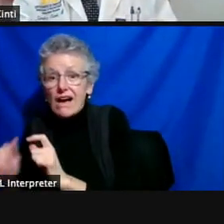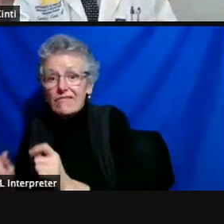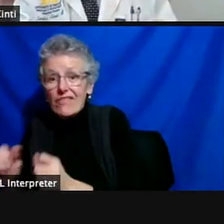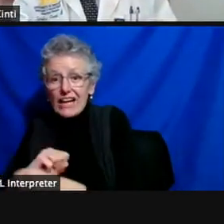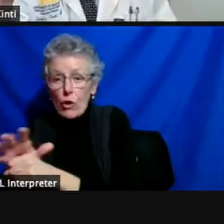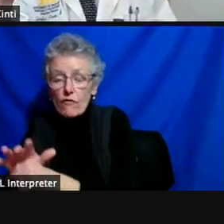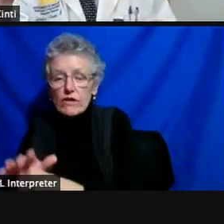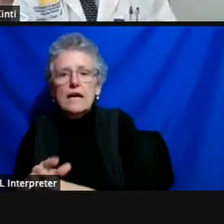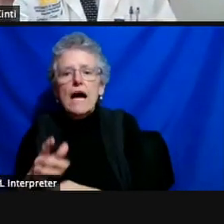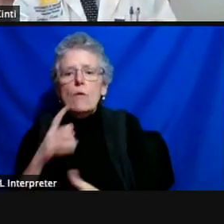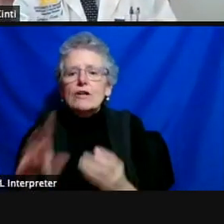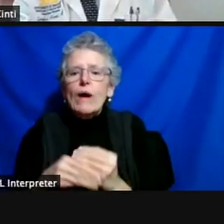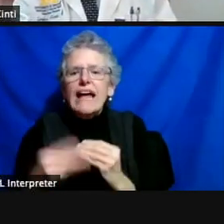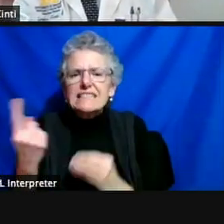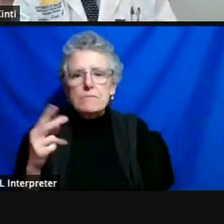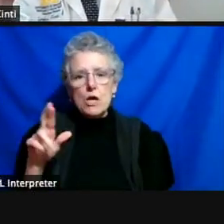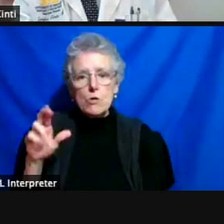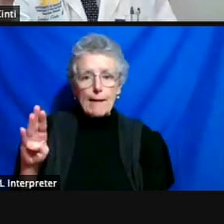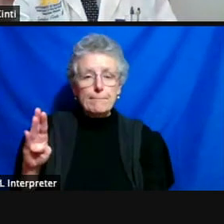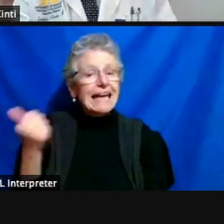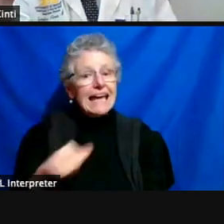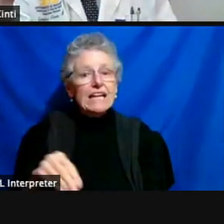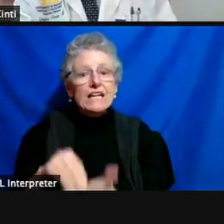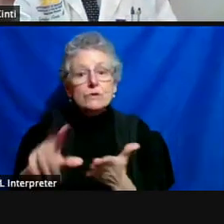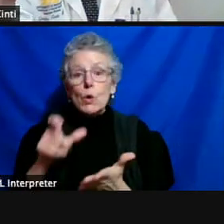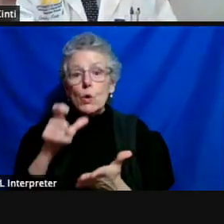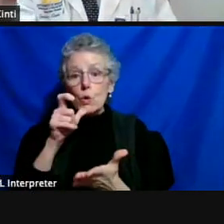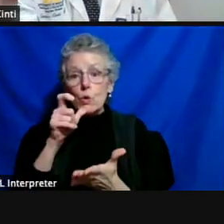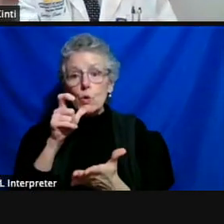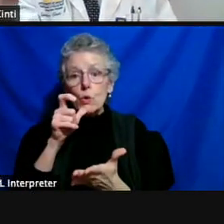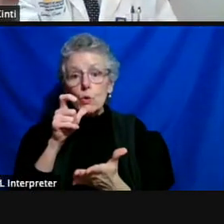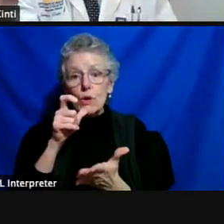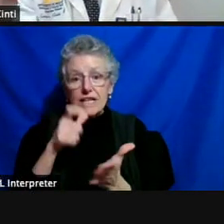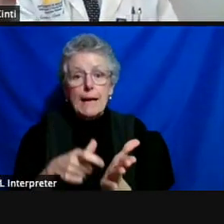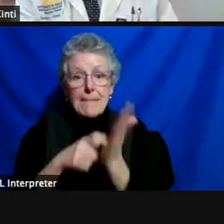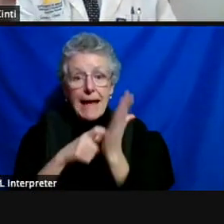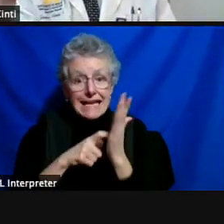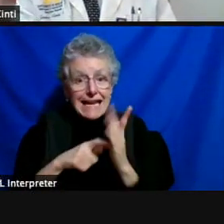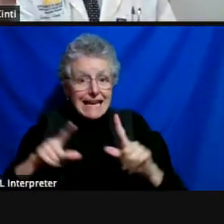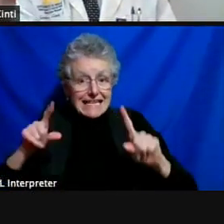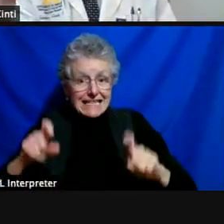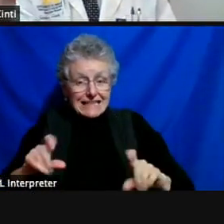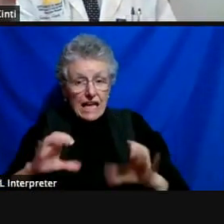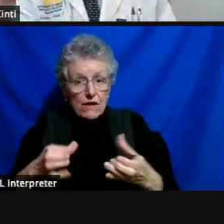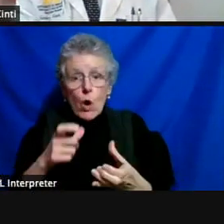that any student who falls into a mandated testing category who has received the vaccine